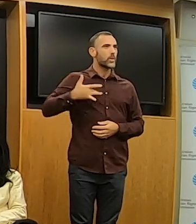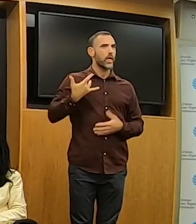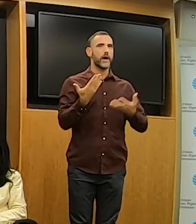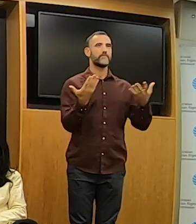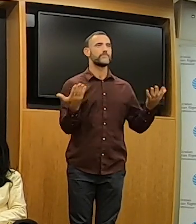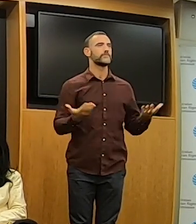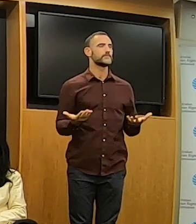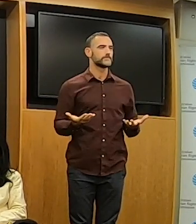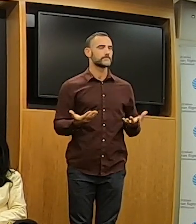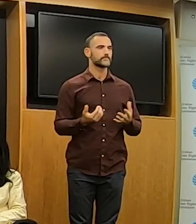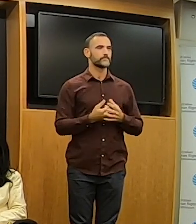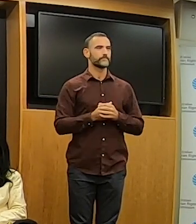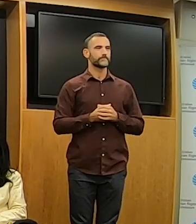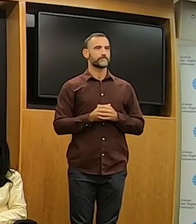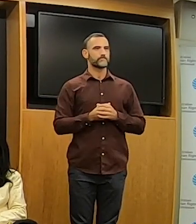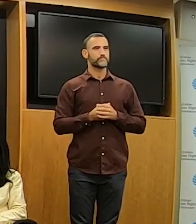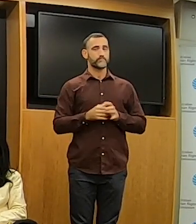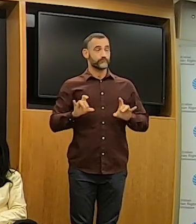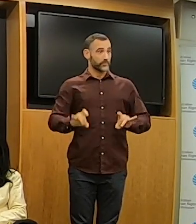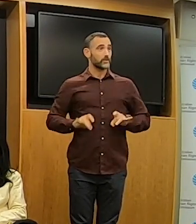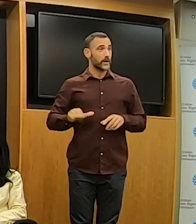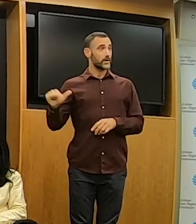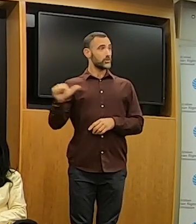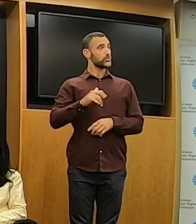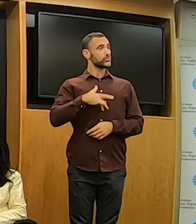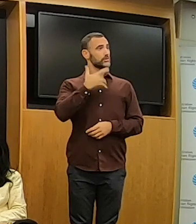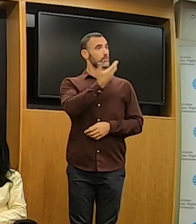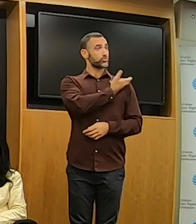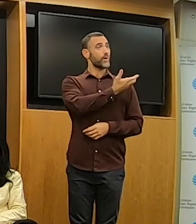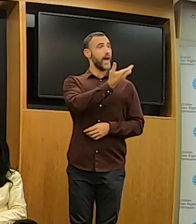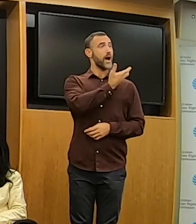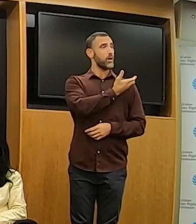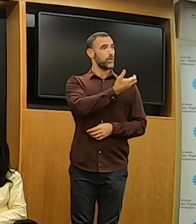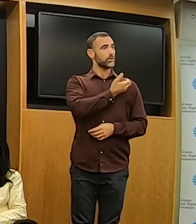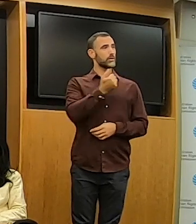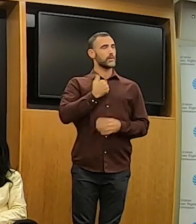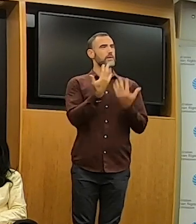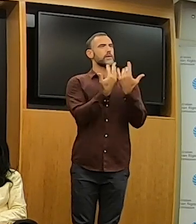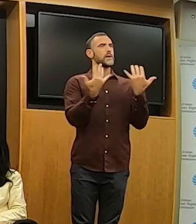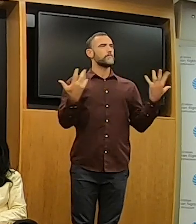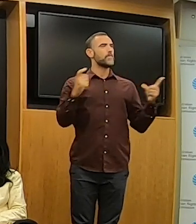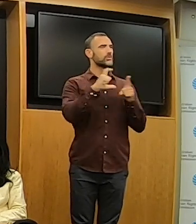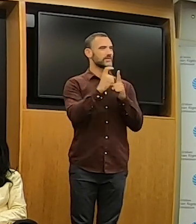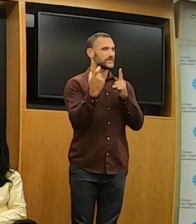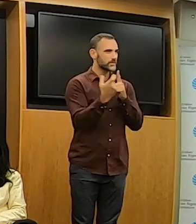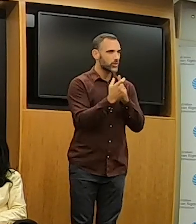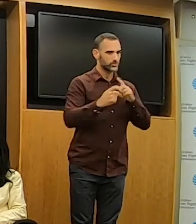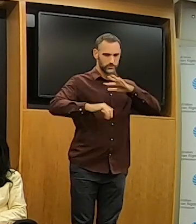Australia can be rightly proud of our multi-cultural ethos and the many success stories of the refugees